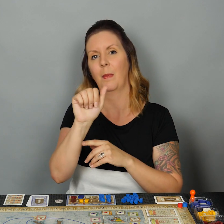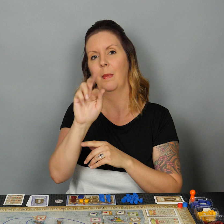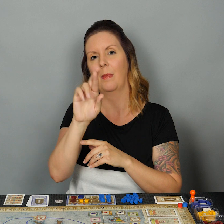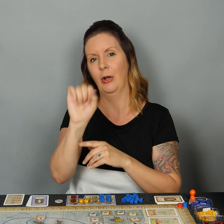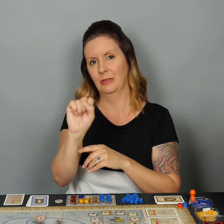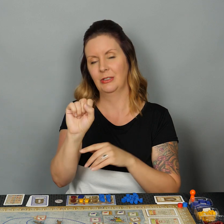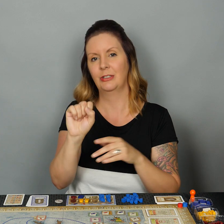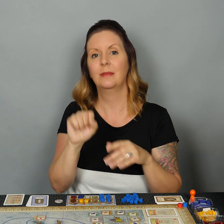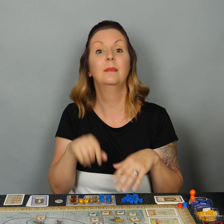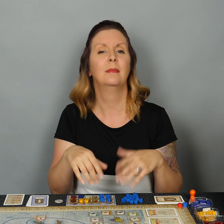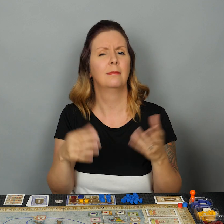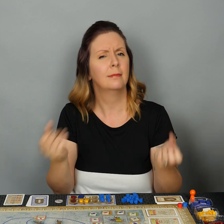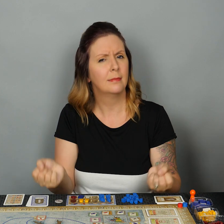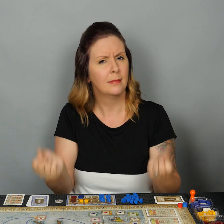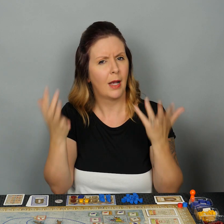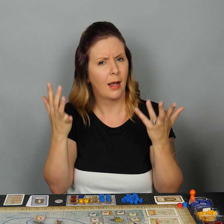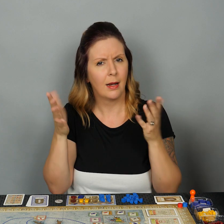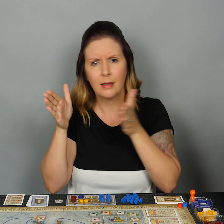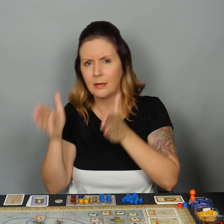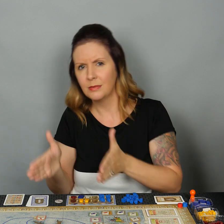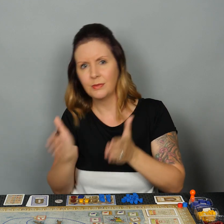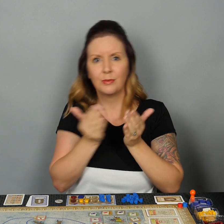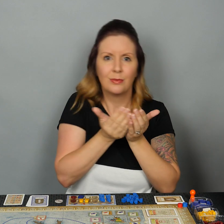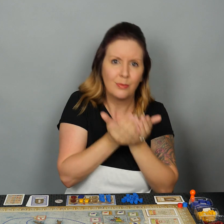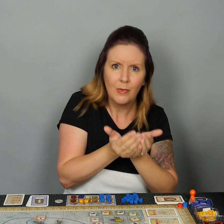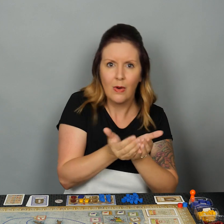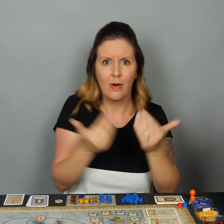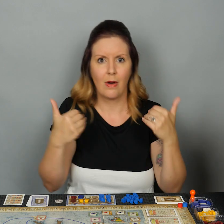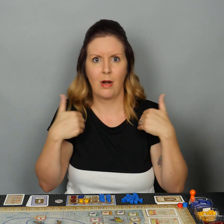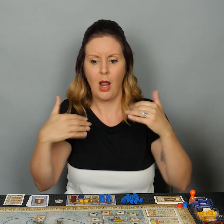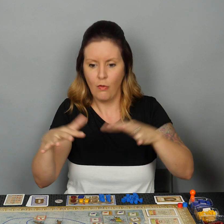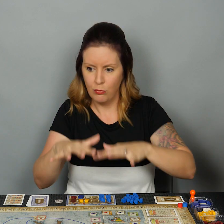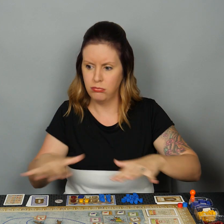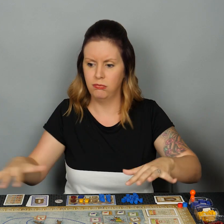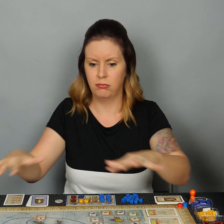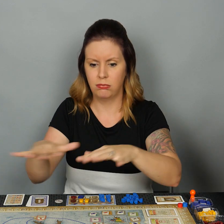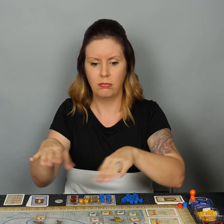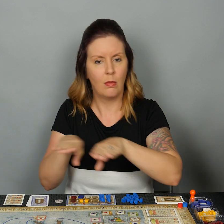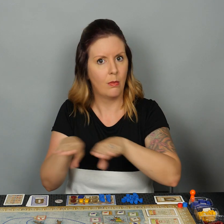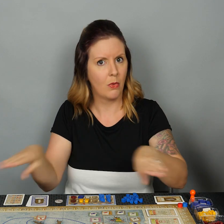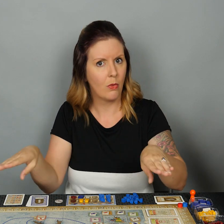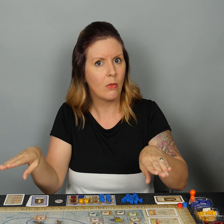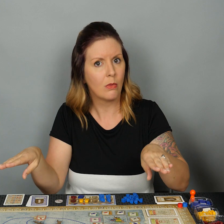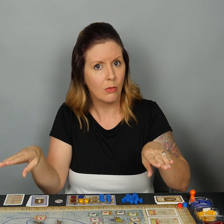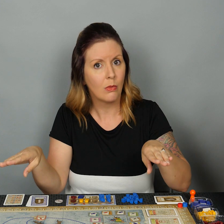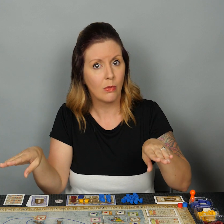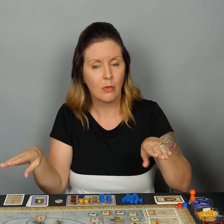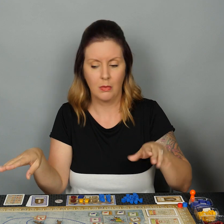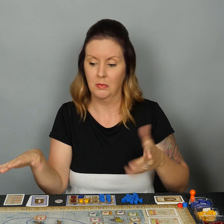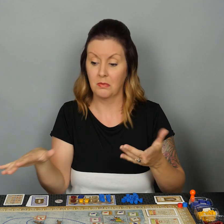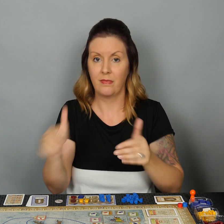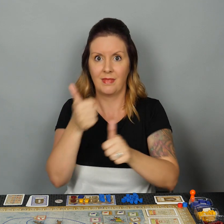Next is Mars. Look at how many colonists do you have on the board.